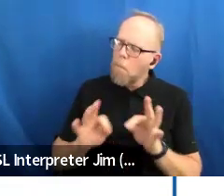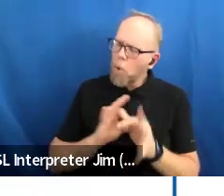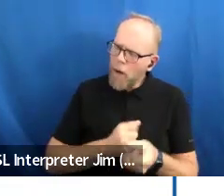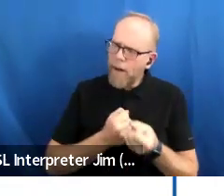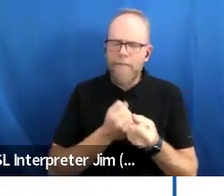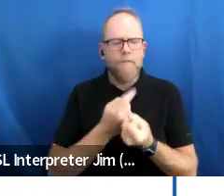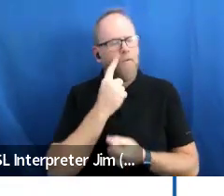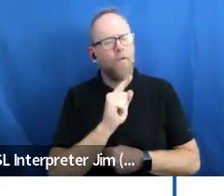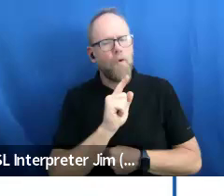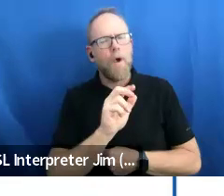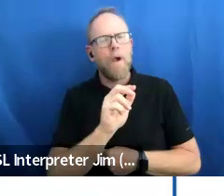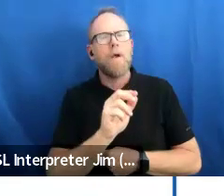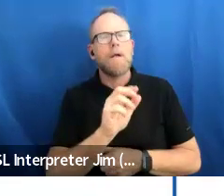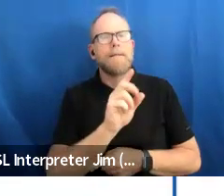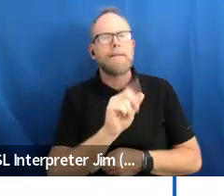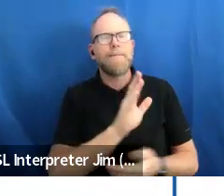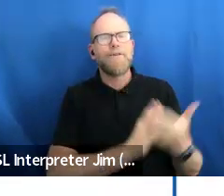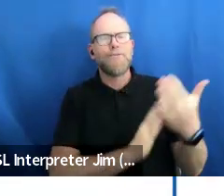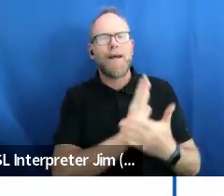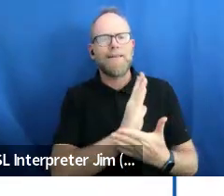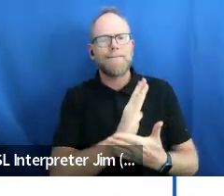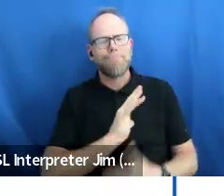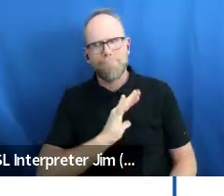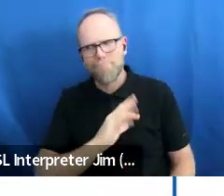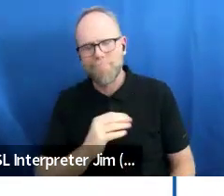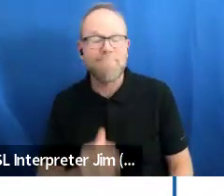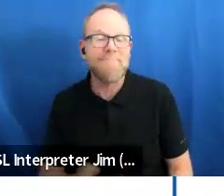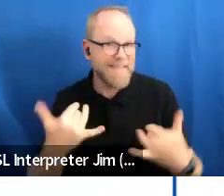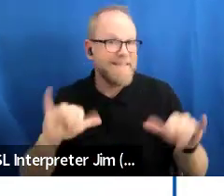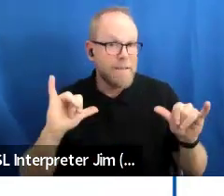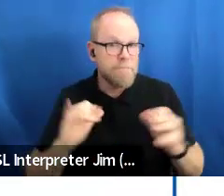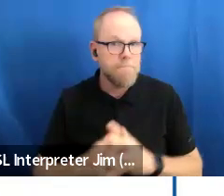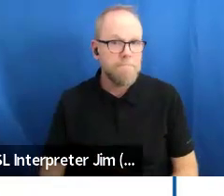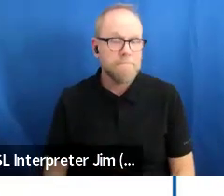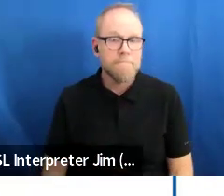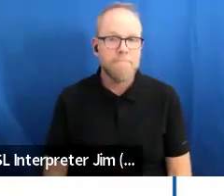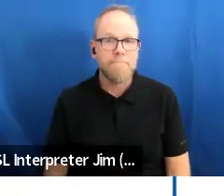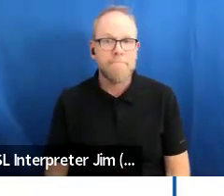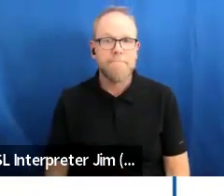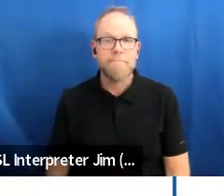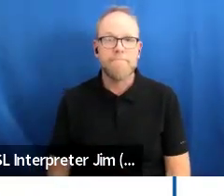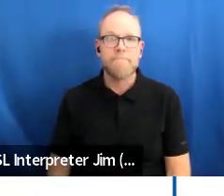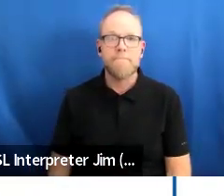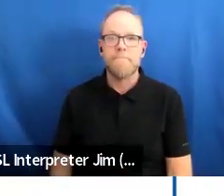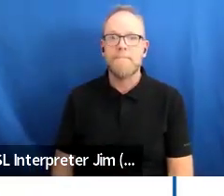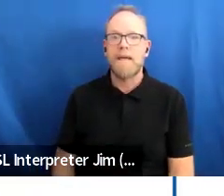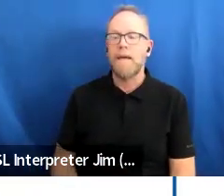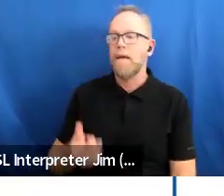Disability Rights Movement to this day. JAN GARRETT: And that is an excellent segue